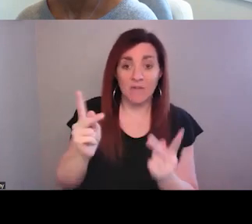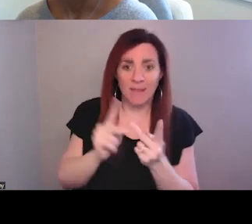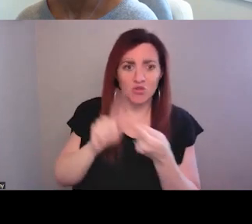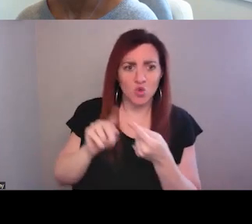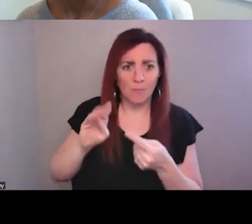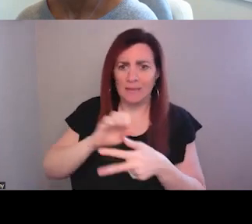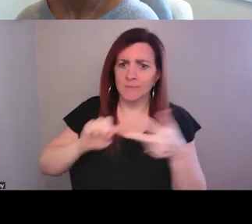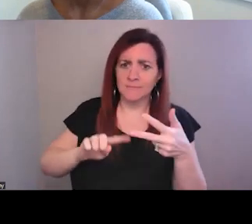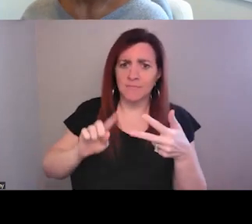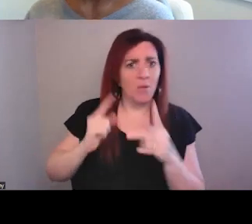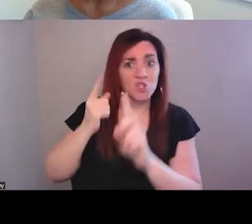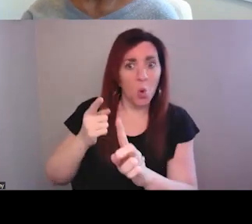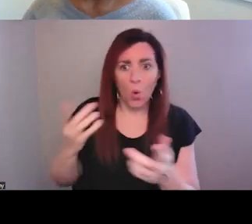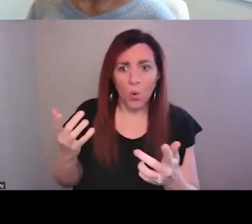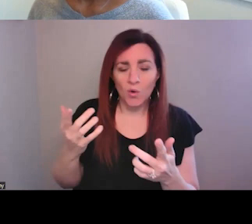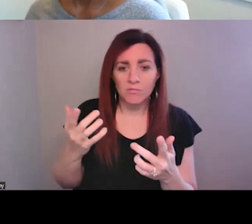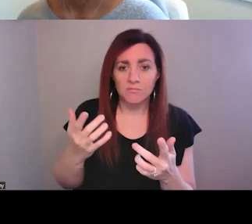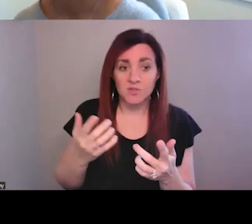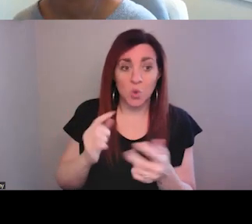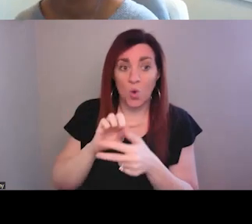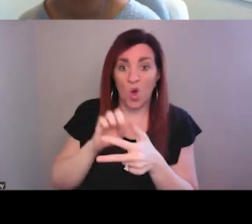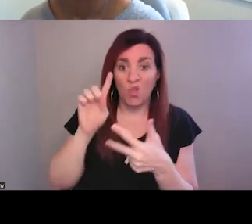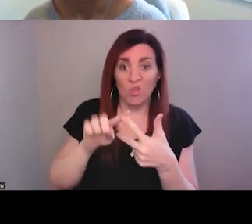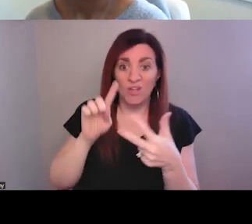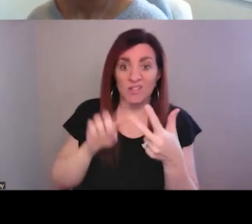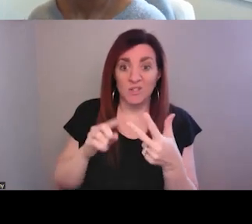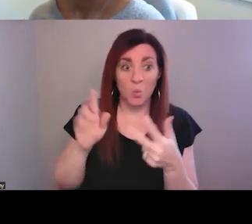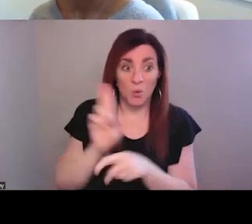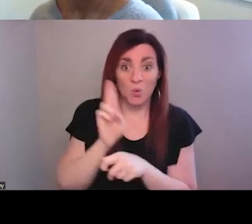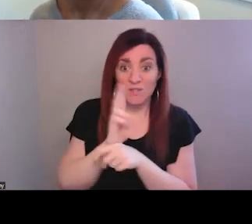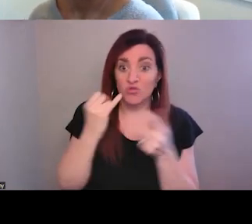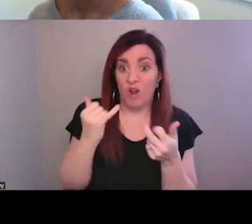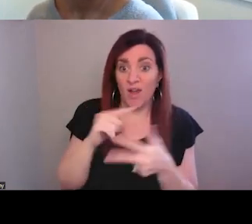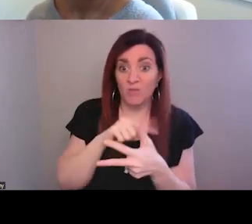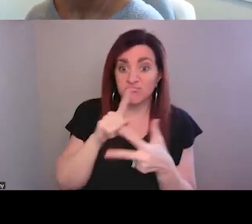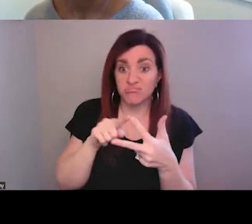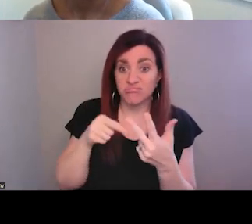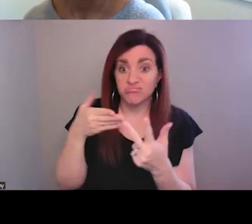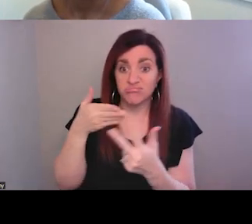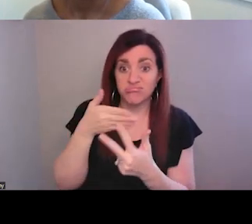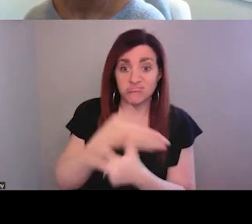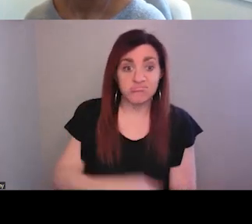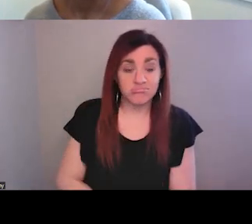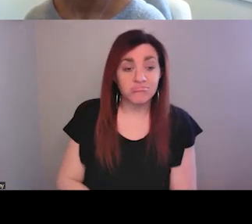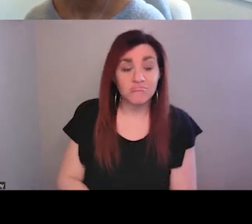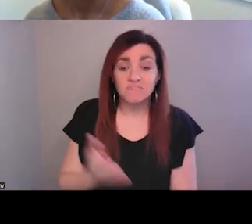REALLY HITTING ON ALL THREE OF THOSE AT THIS POINT IN TIME. NEXT SLIDE.